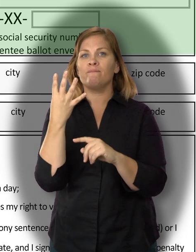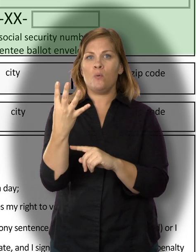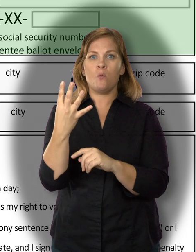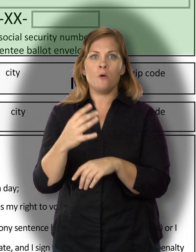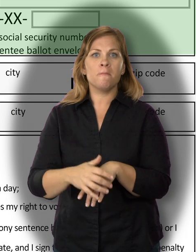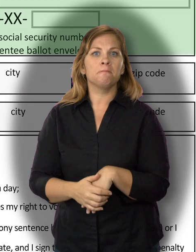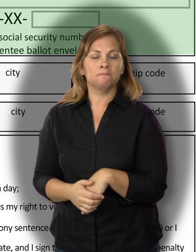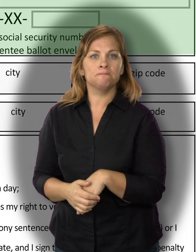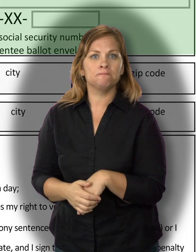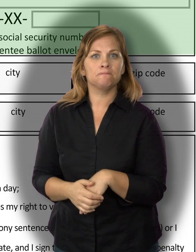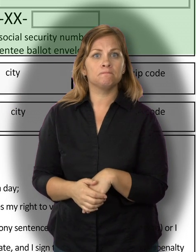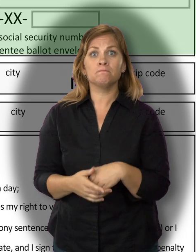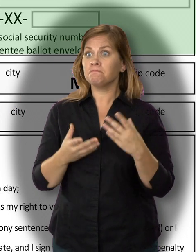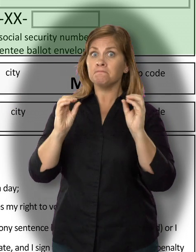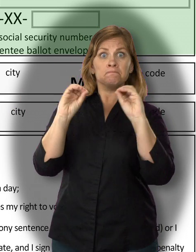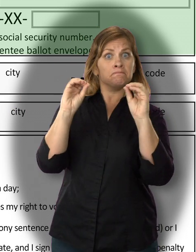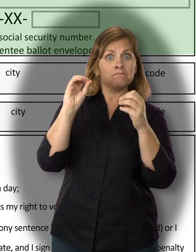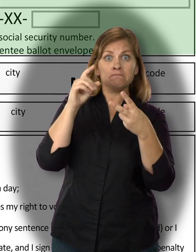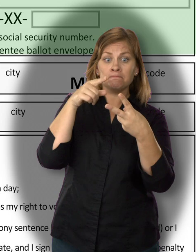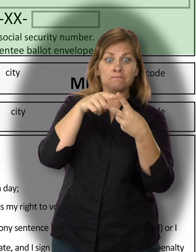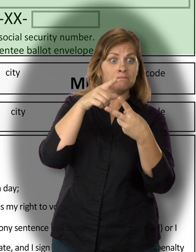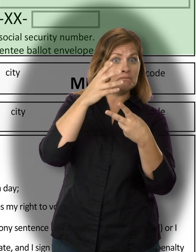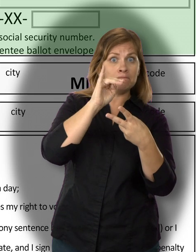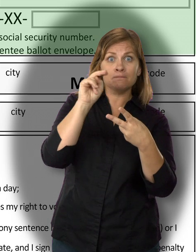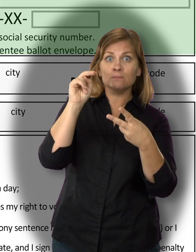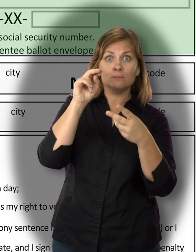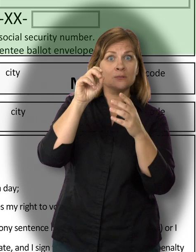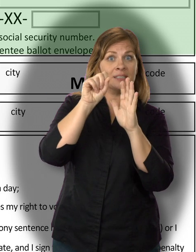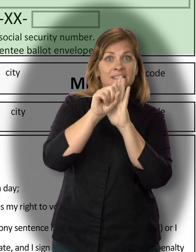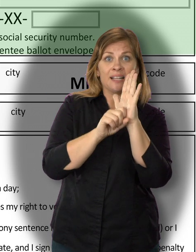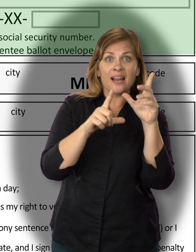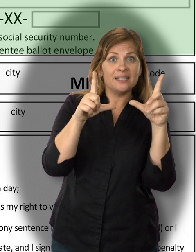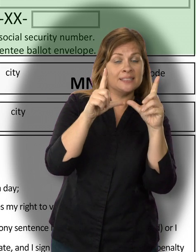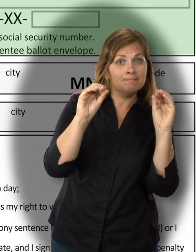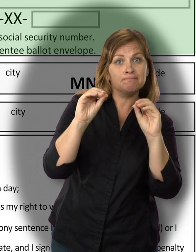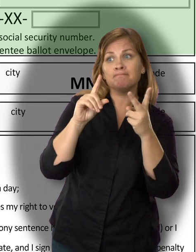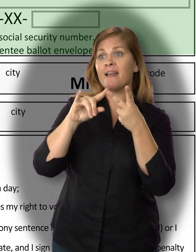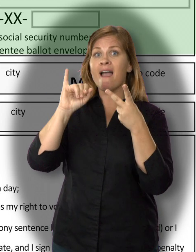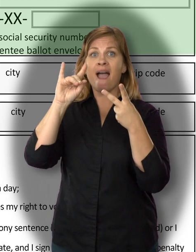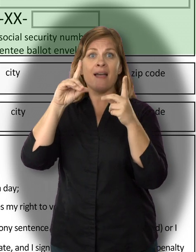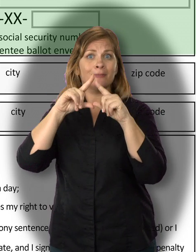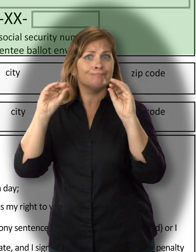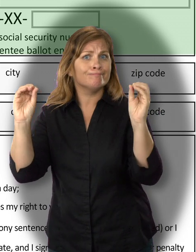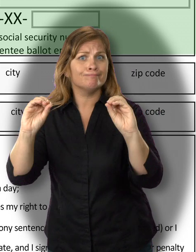mark the 2nd box and write the last four digits in the space provided.